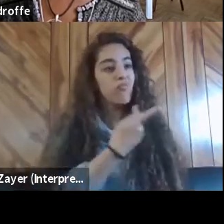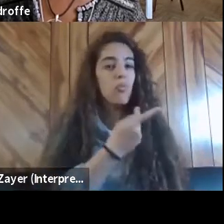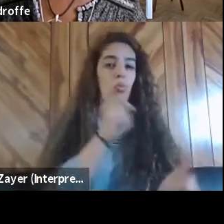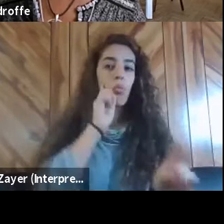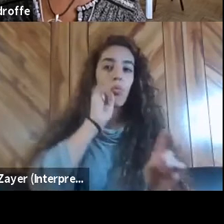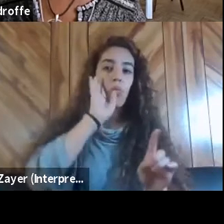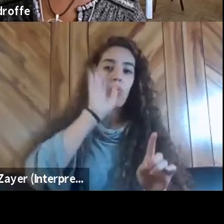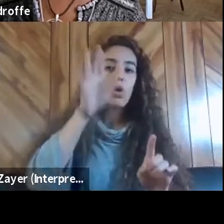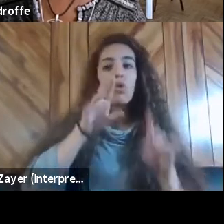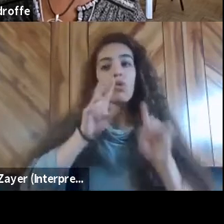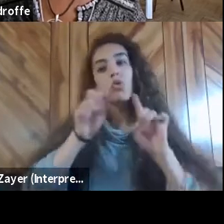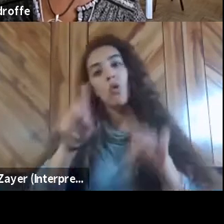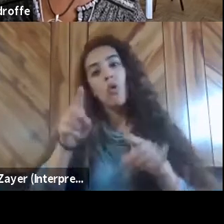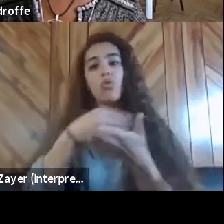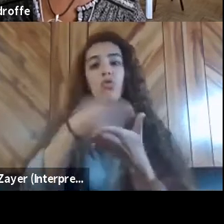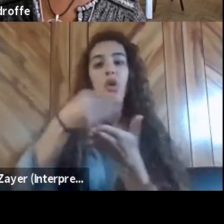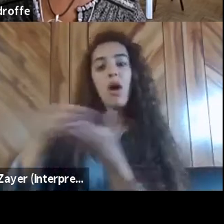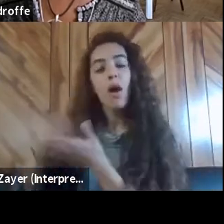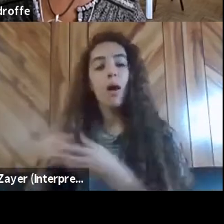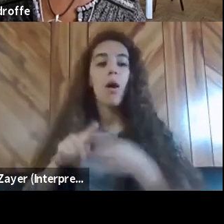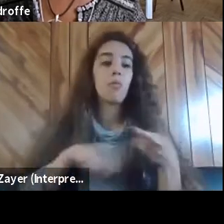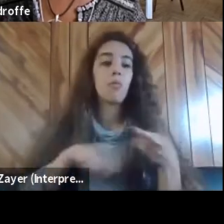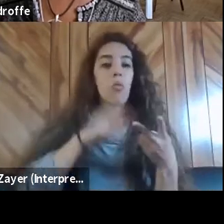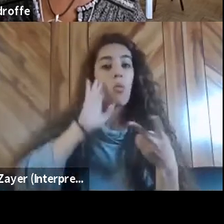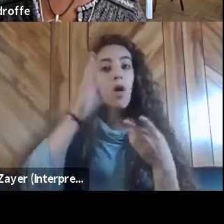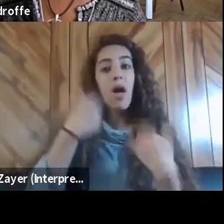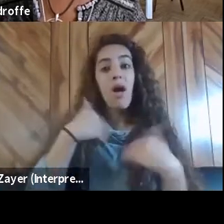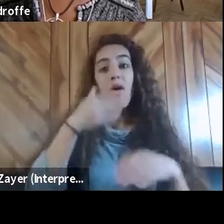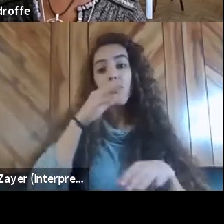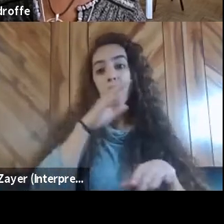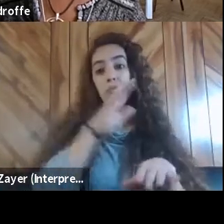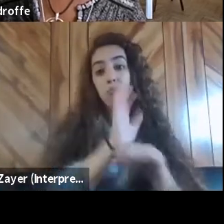know, she doesn't really connect well with with many folks. But